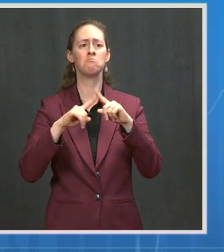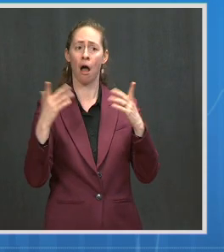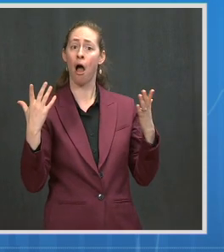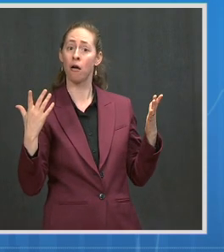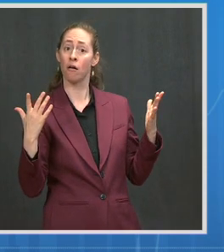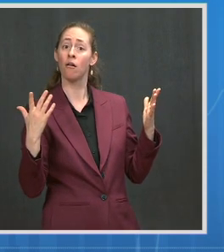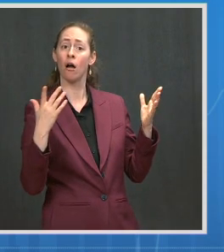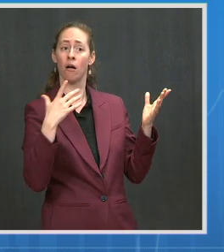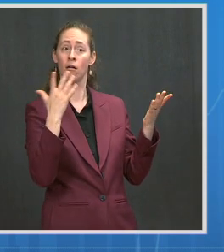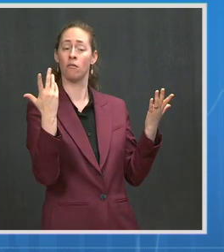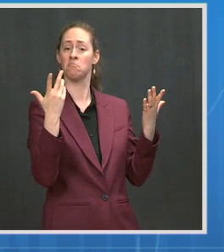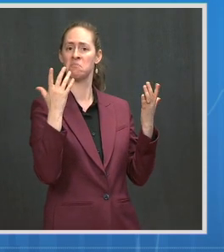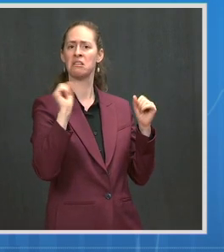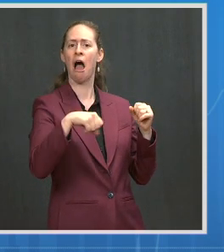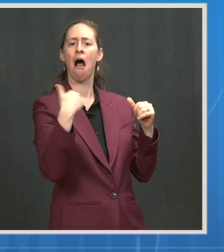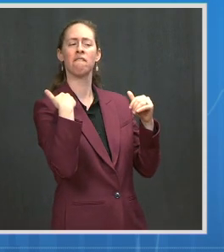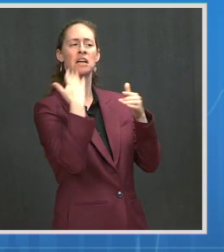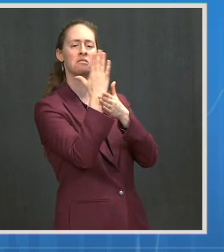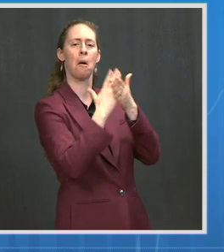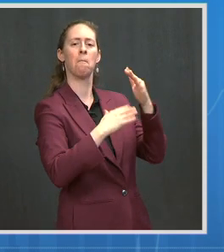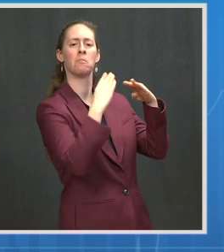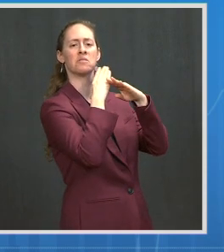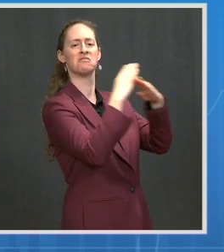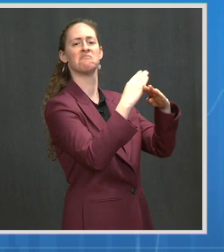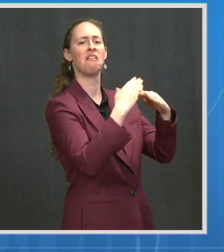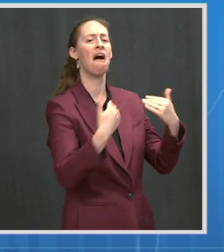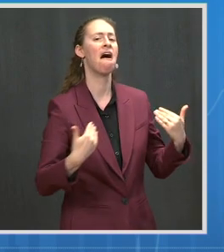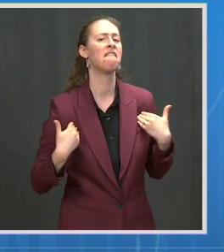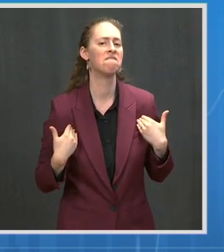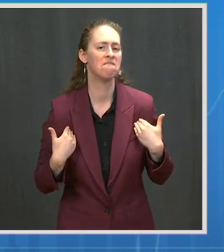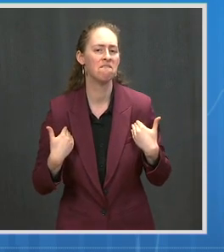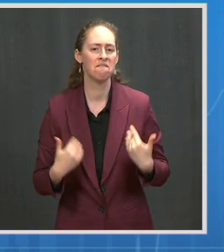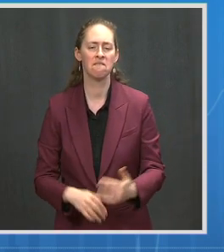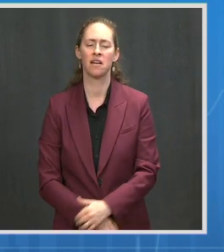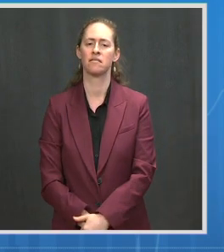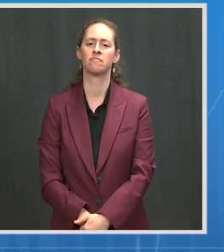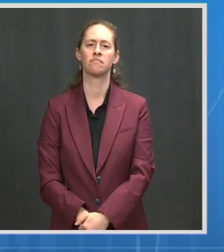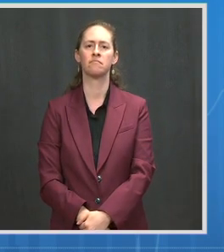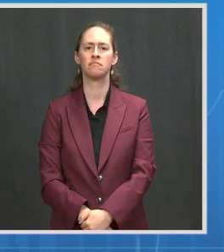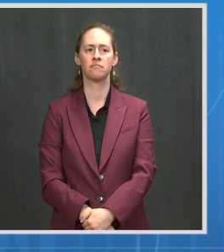Again, more situation with regard to the B617